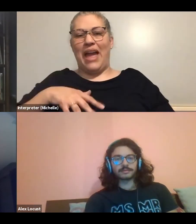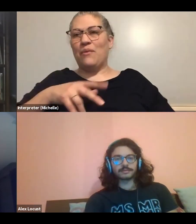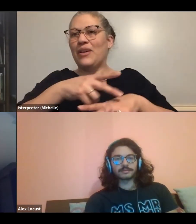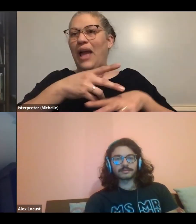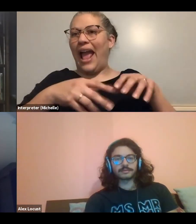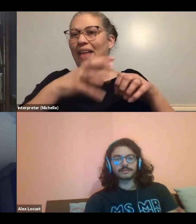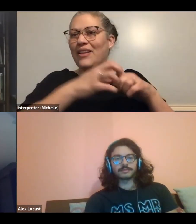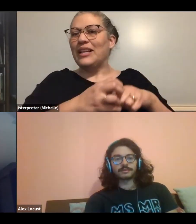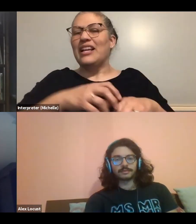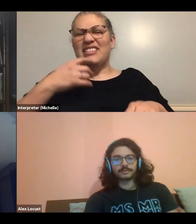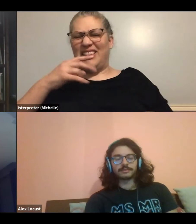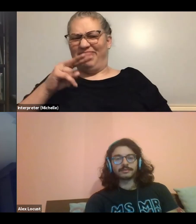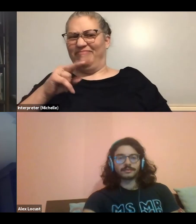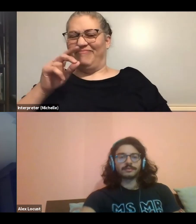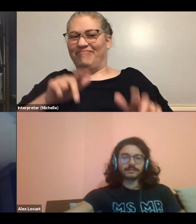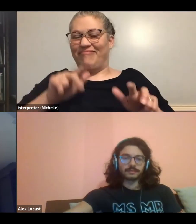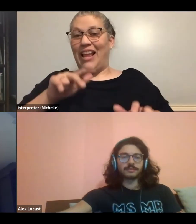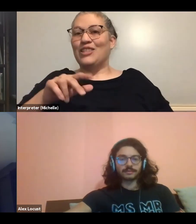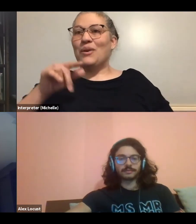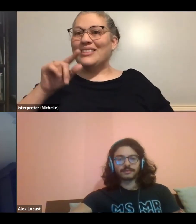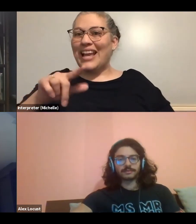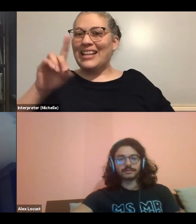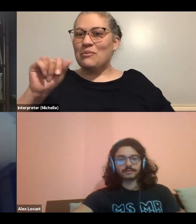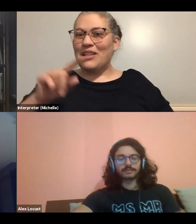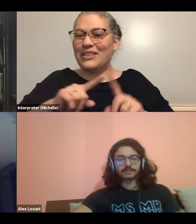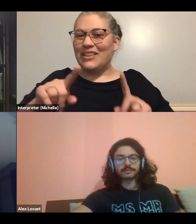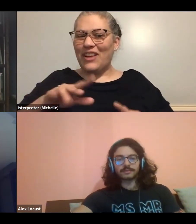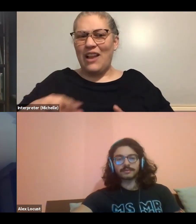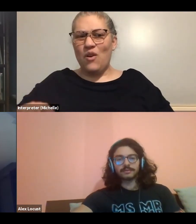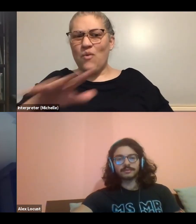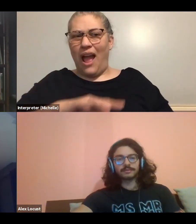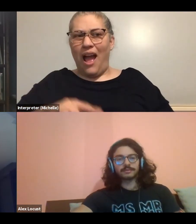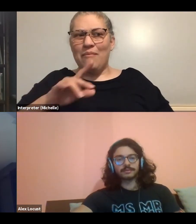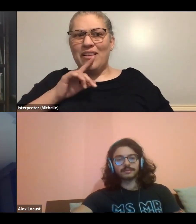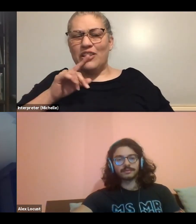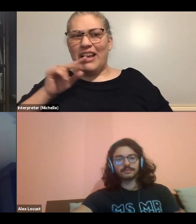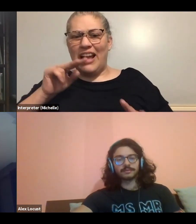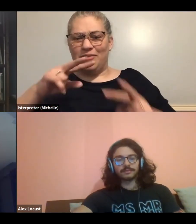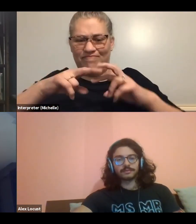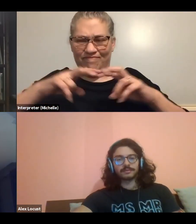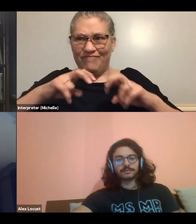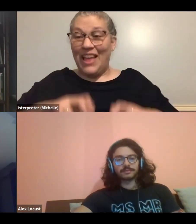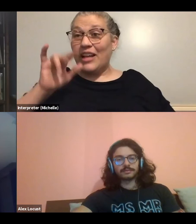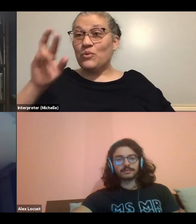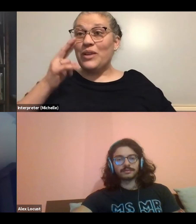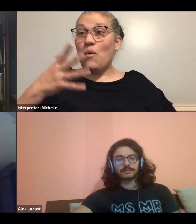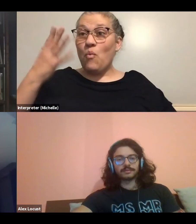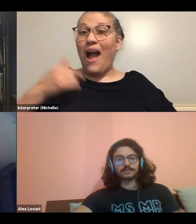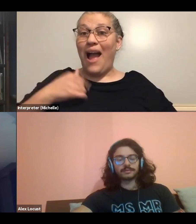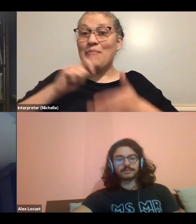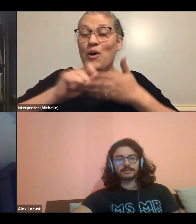Matthew Alaniz: I would like to see more movies that kind of focus around that and back to the point I made earlier that we talked about what this kind of inspiration porn or pity focused, or you know.